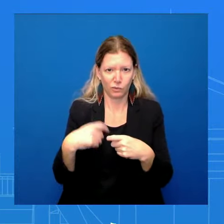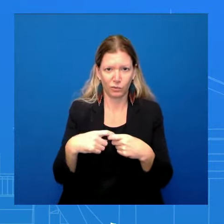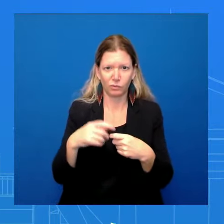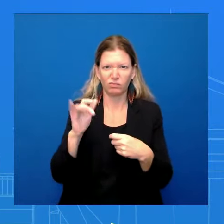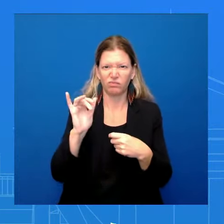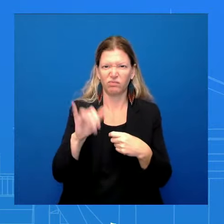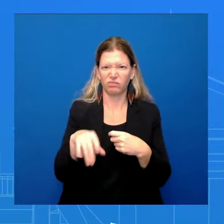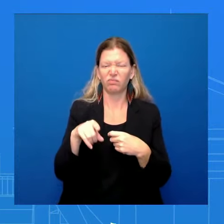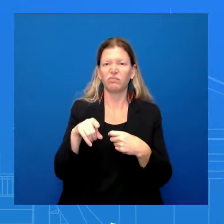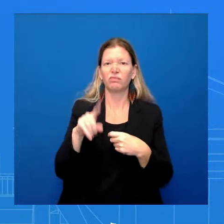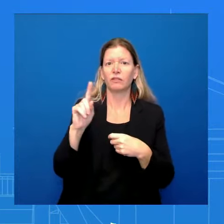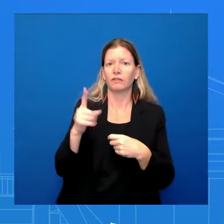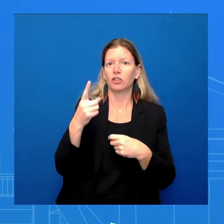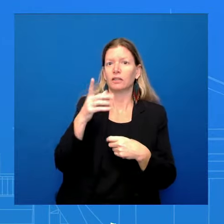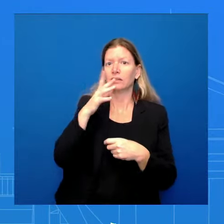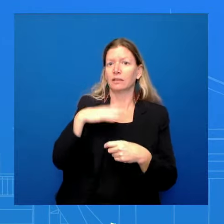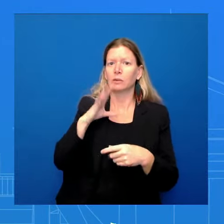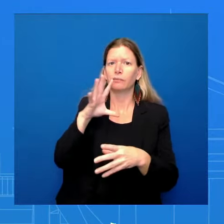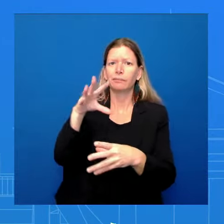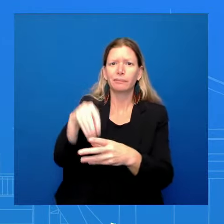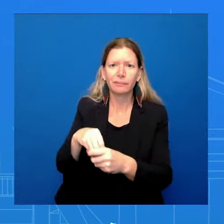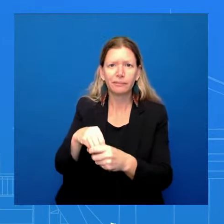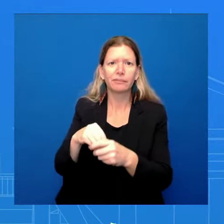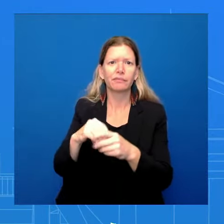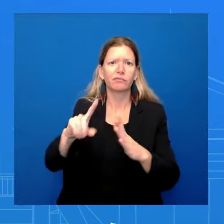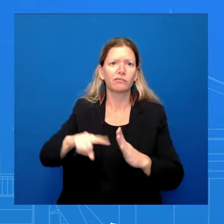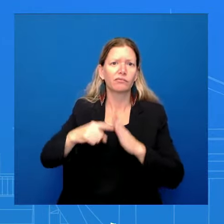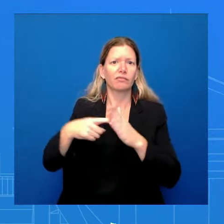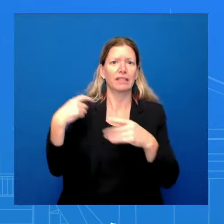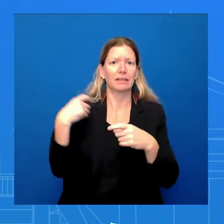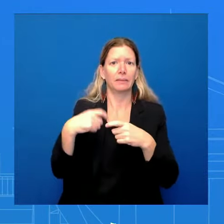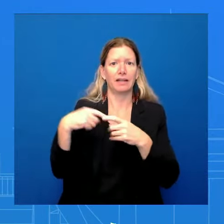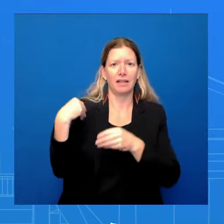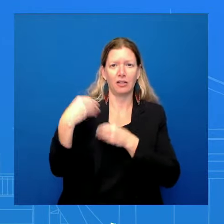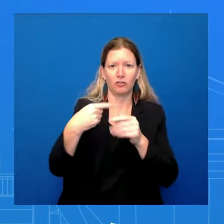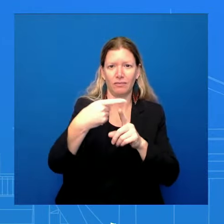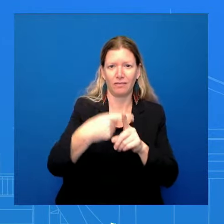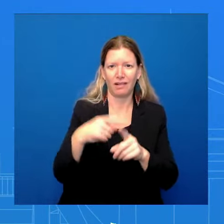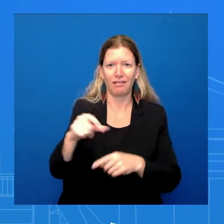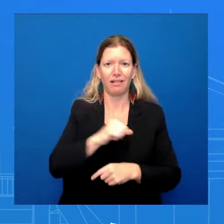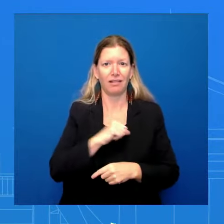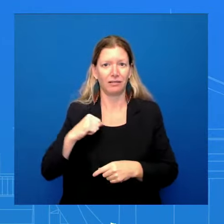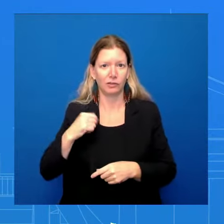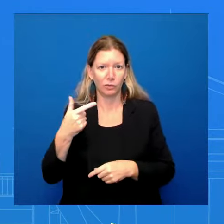today at an event honoring trailblazing Latino leaders hosted by the Georgia Hispanic Chamber of Commerce.